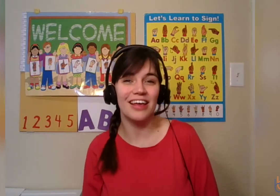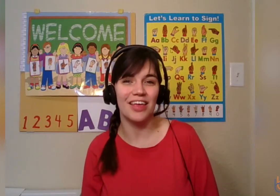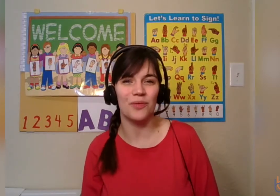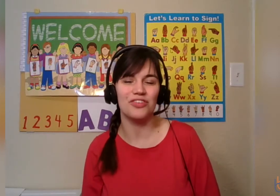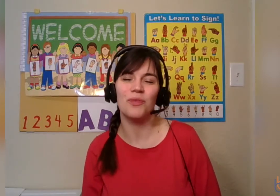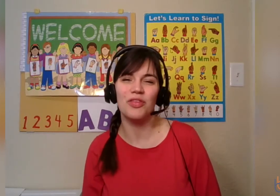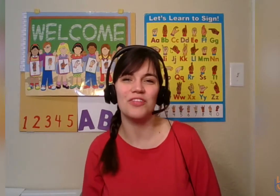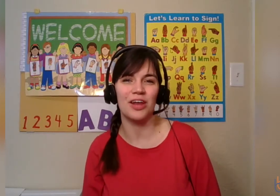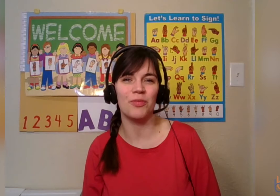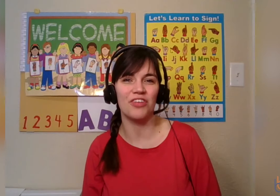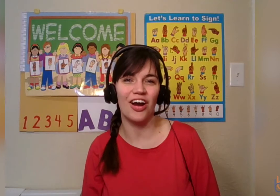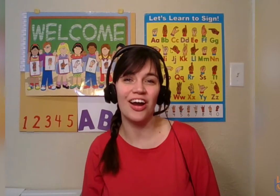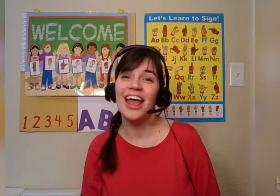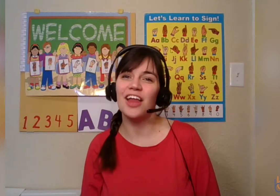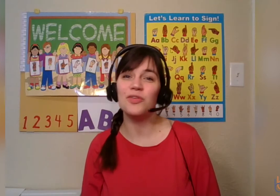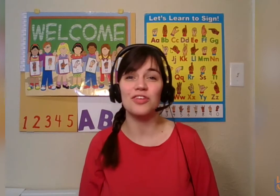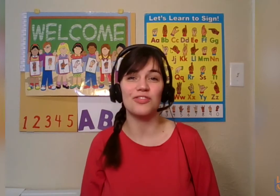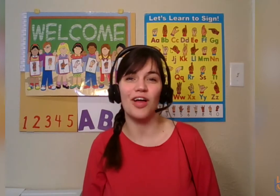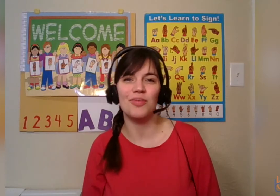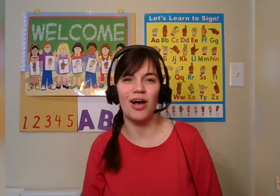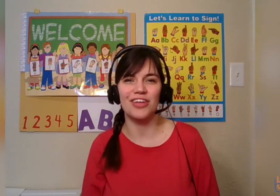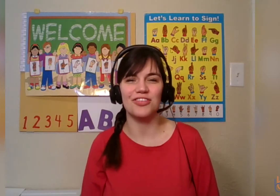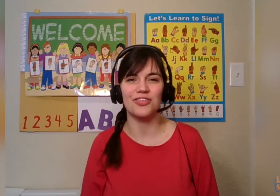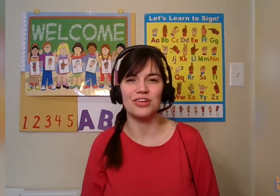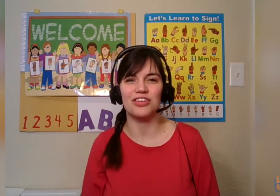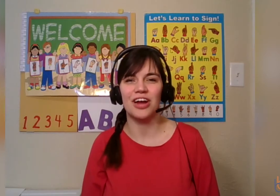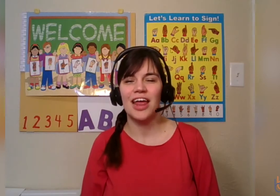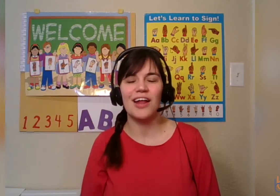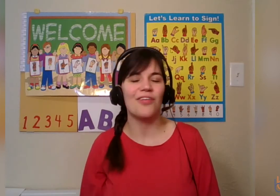sign language what those animals are and you can draw them on to the creature. Now